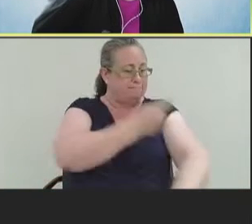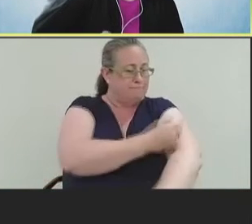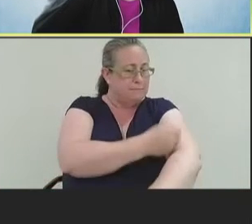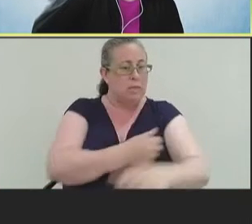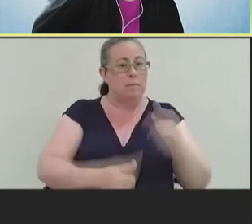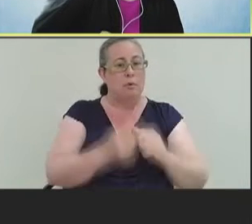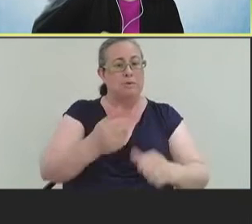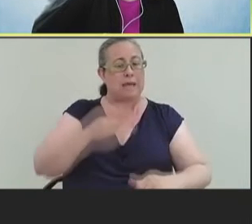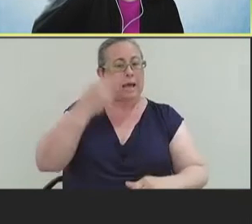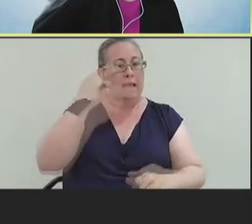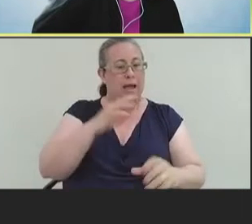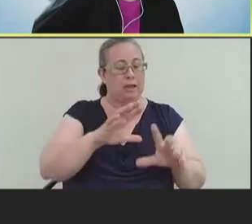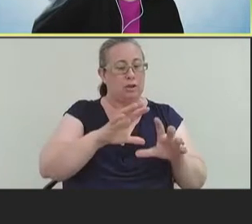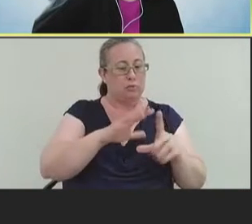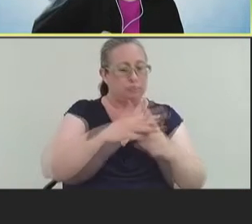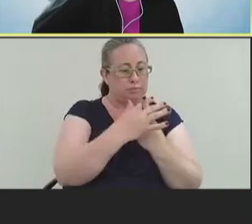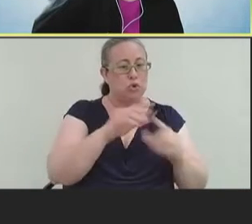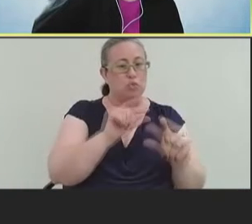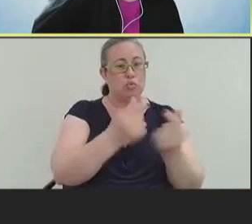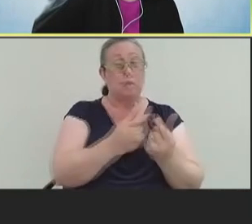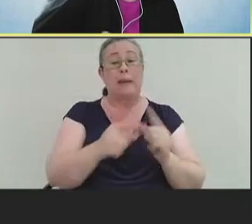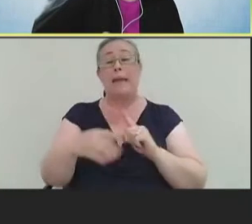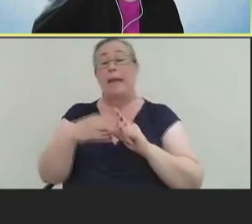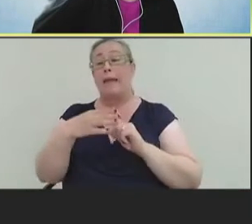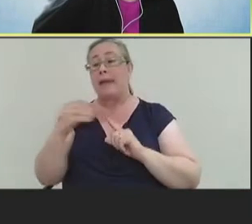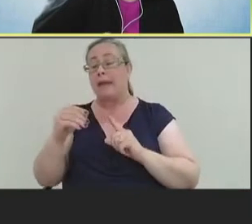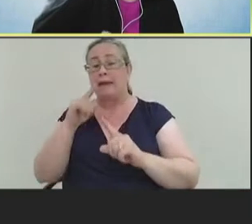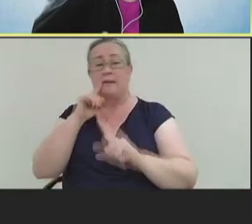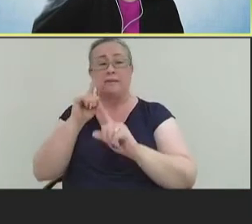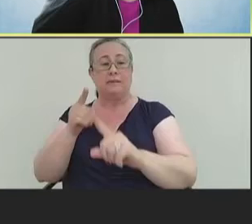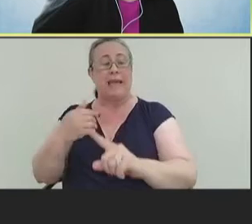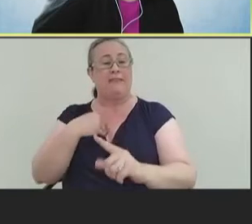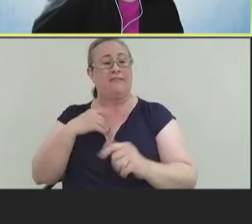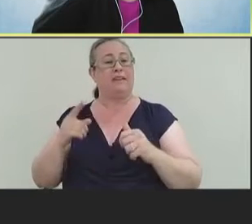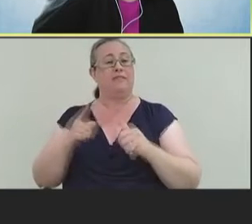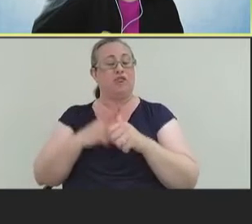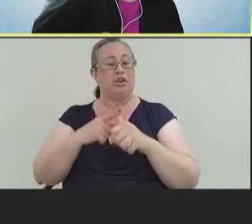It also includes a goal of delivering first finished doses of vaccine within three months of a